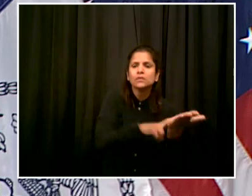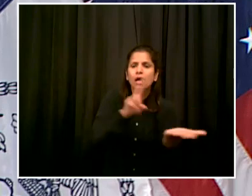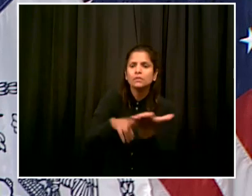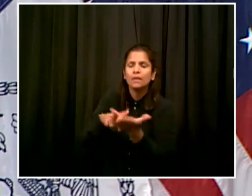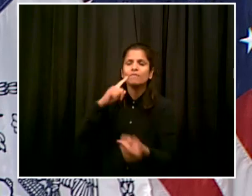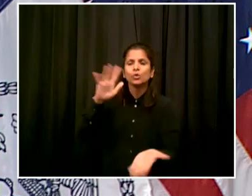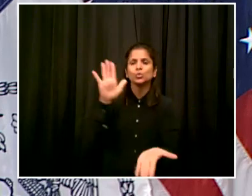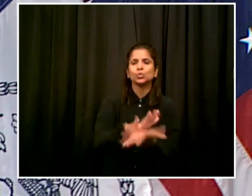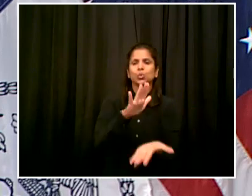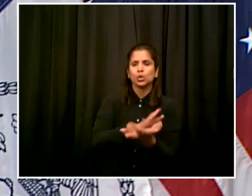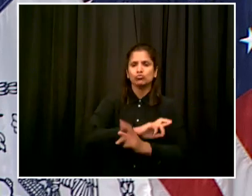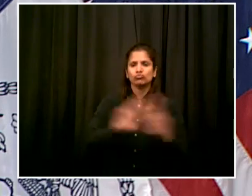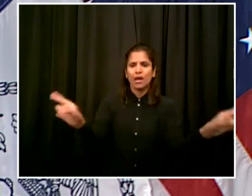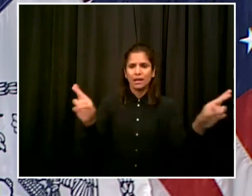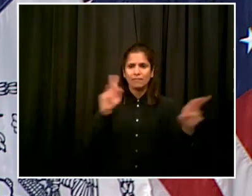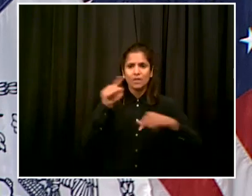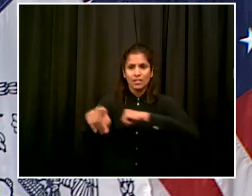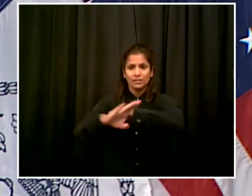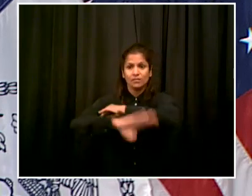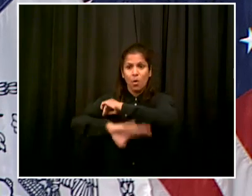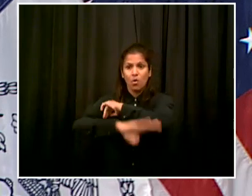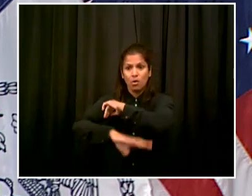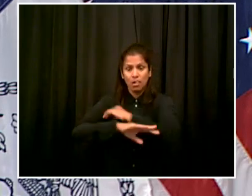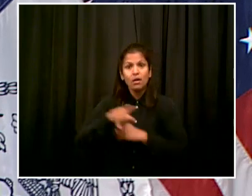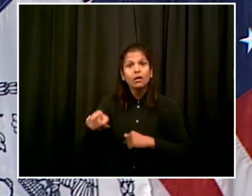WITH THE UNISON